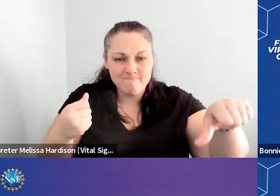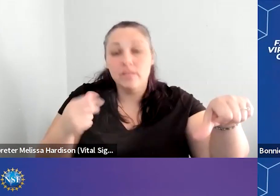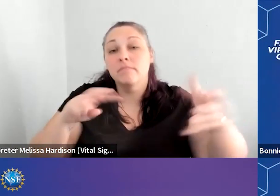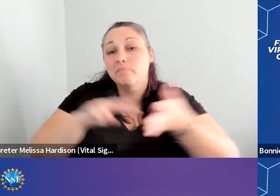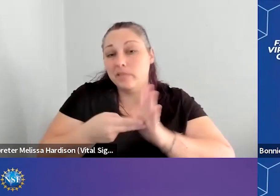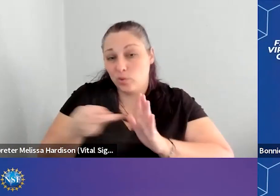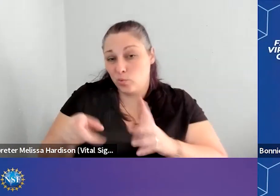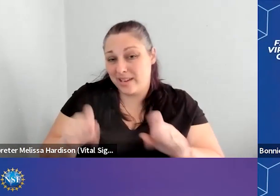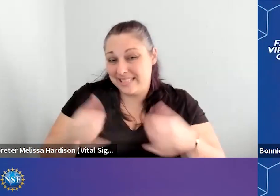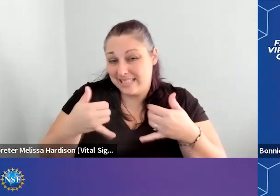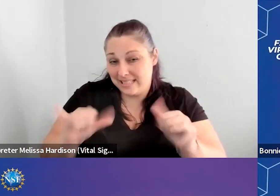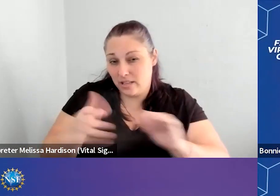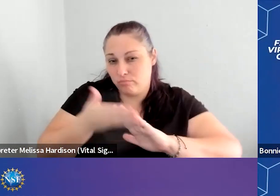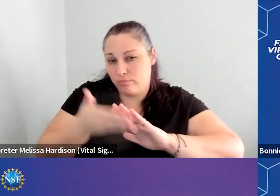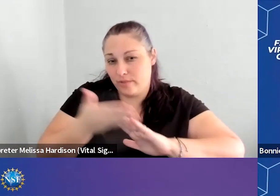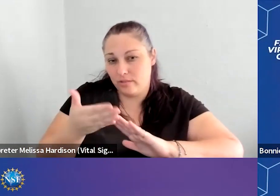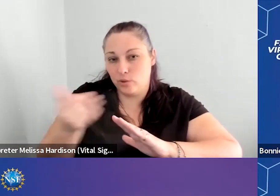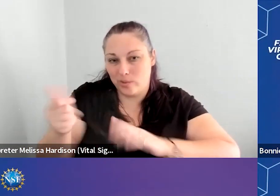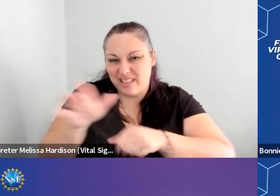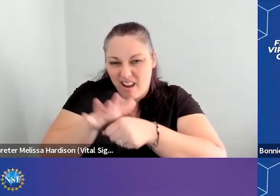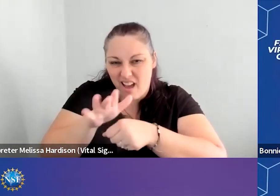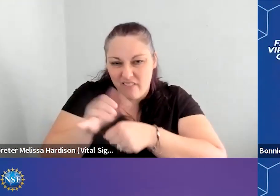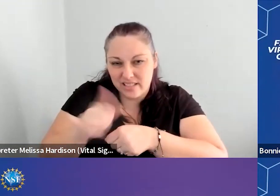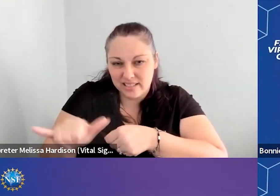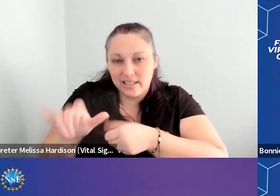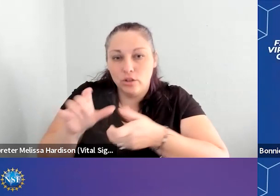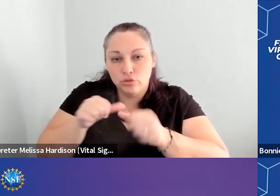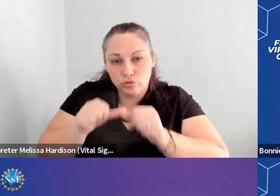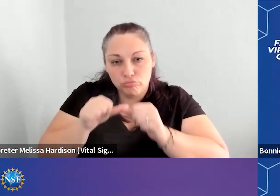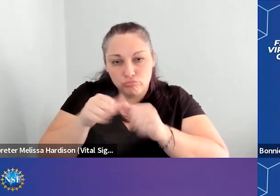and even measurements and protocol that might be very similar in those two.